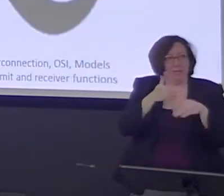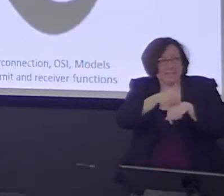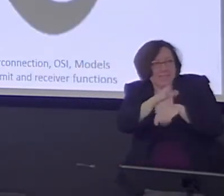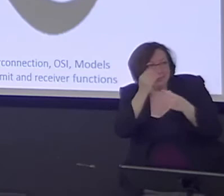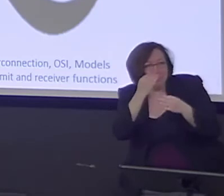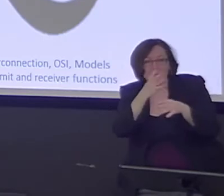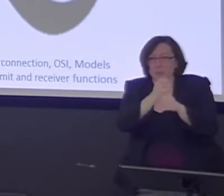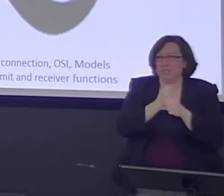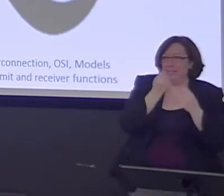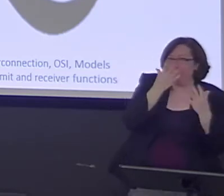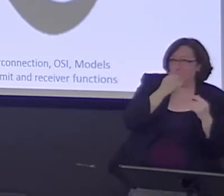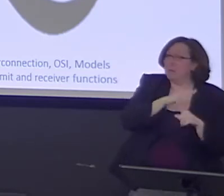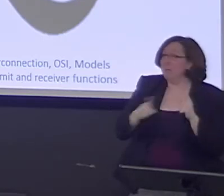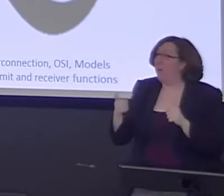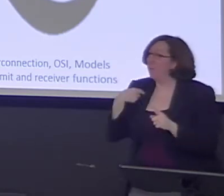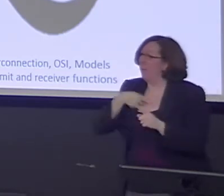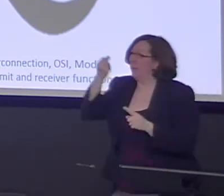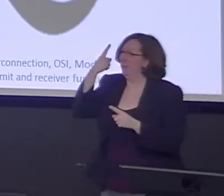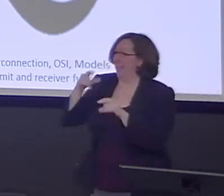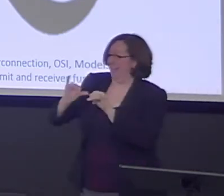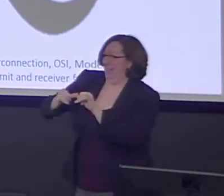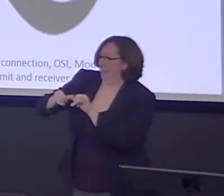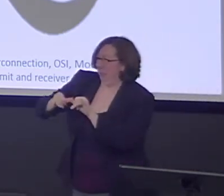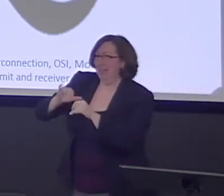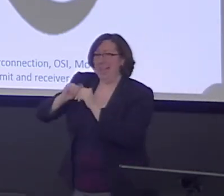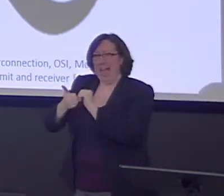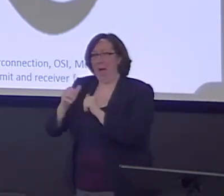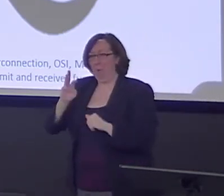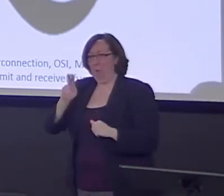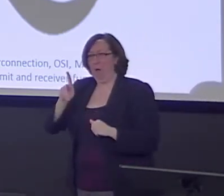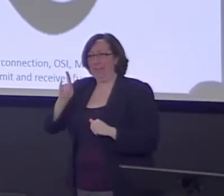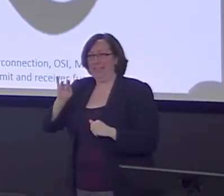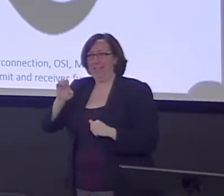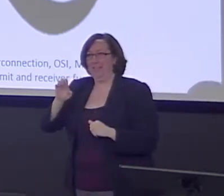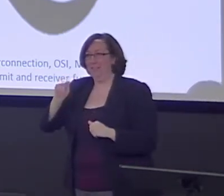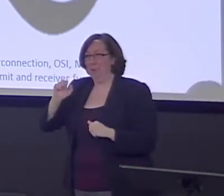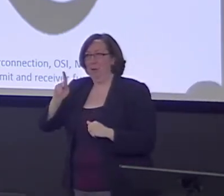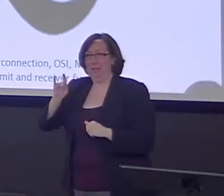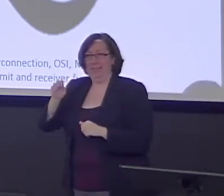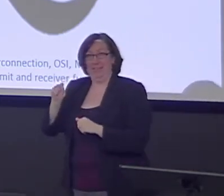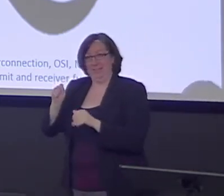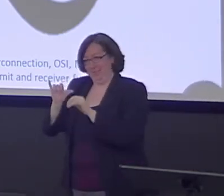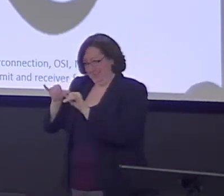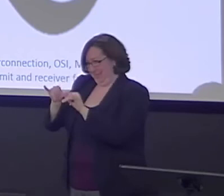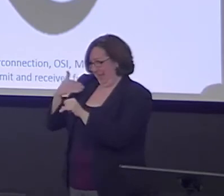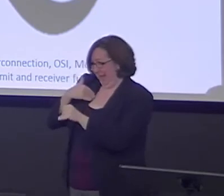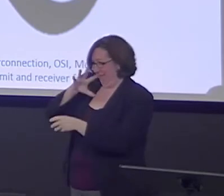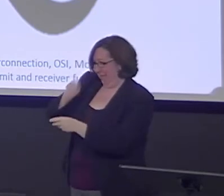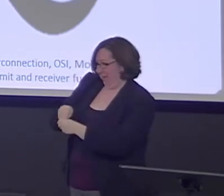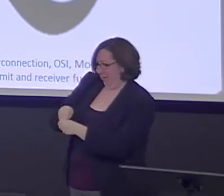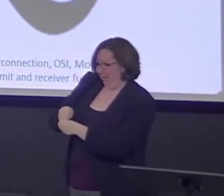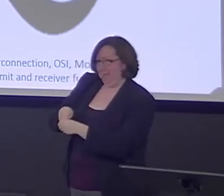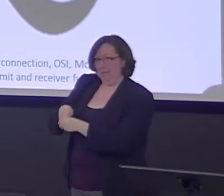actually can provide any insight into the way we structure our models about how two brains work together,